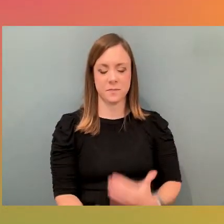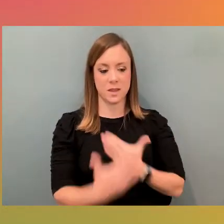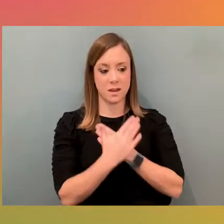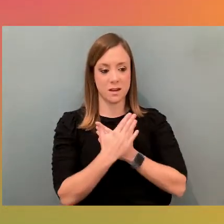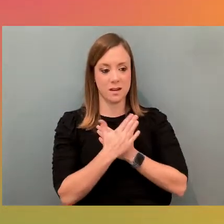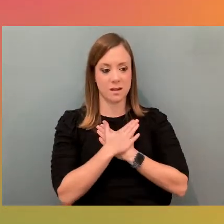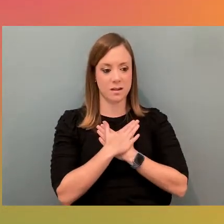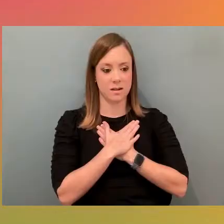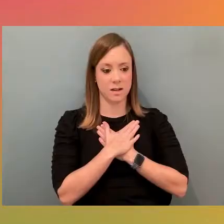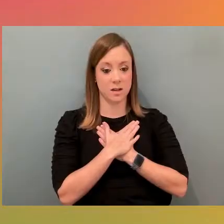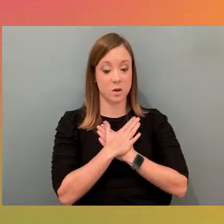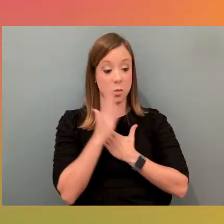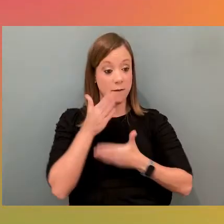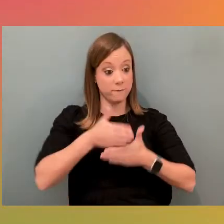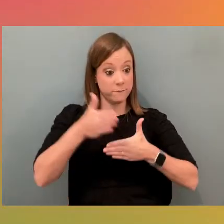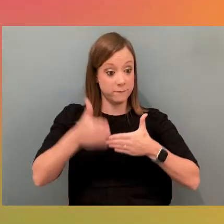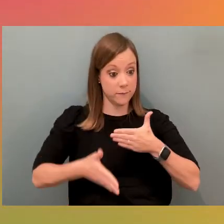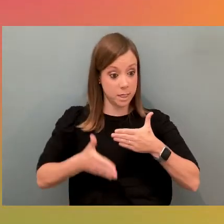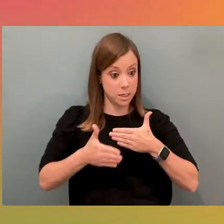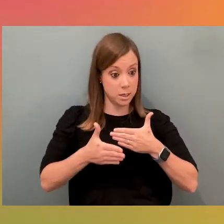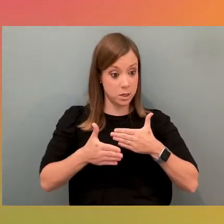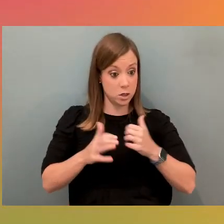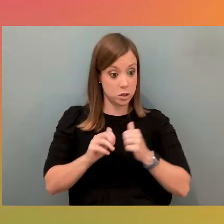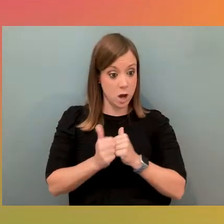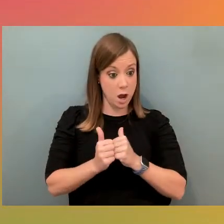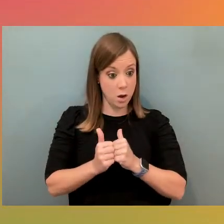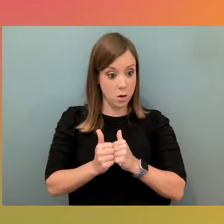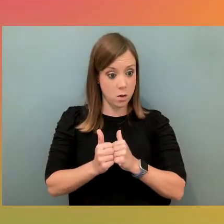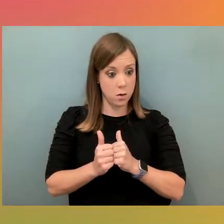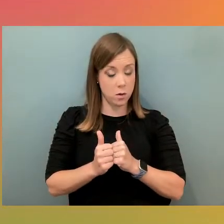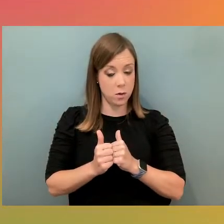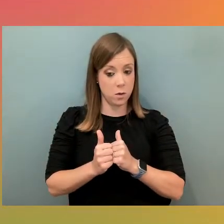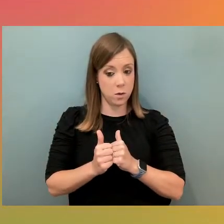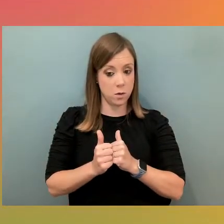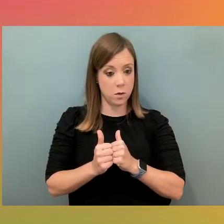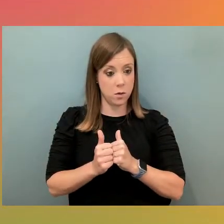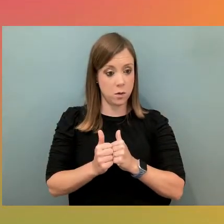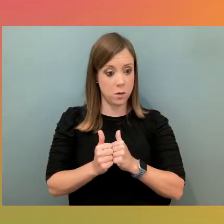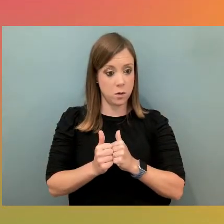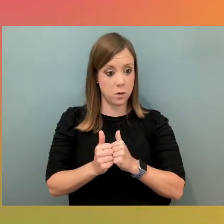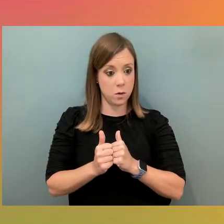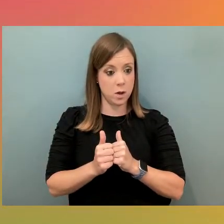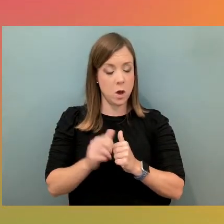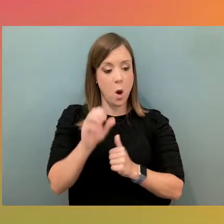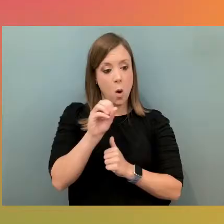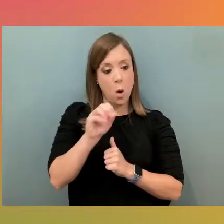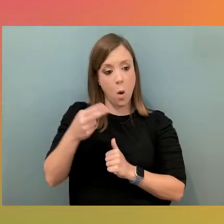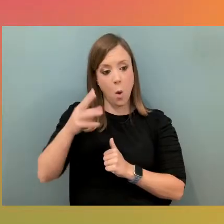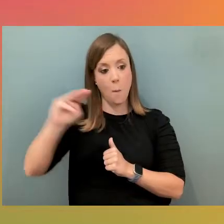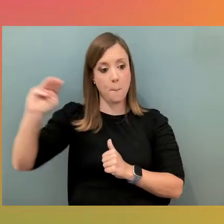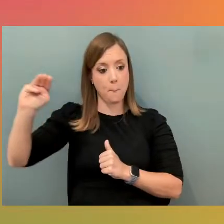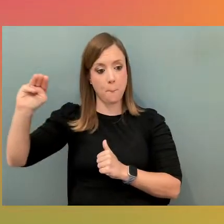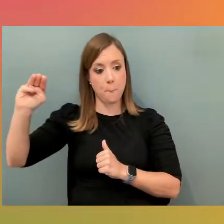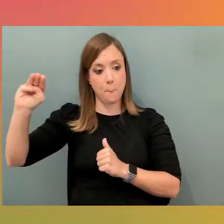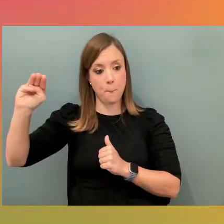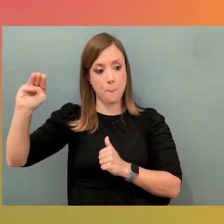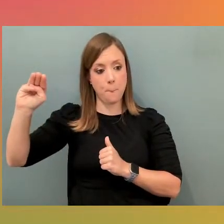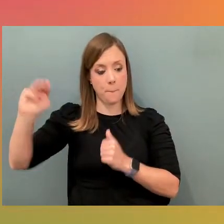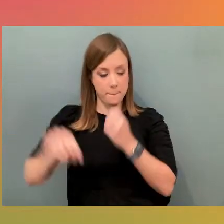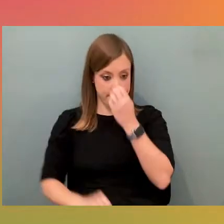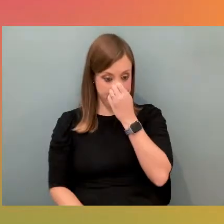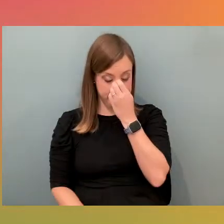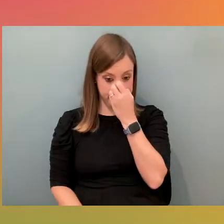SHOWING UP.